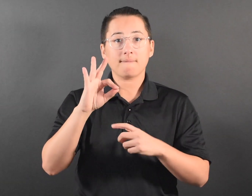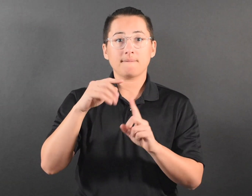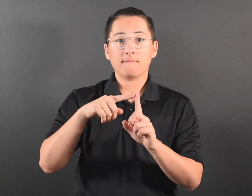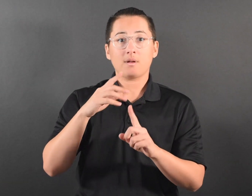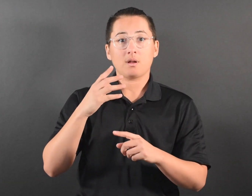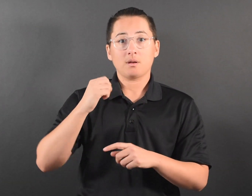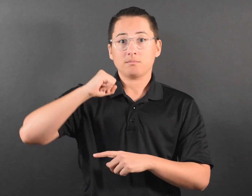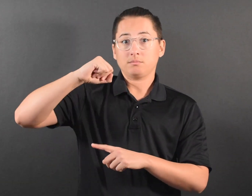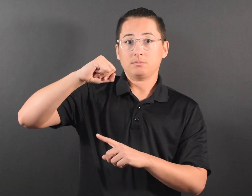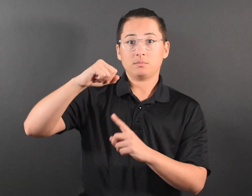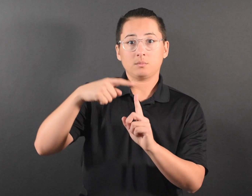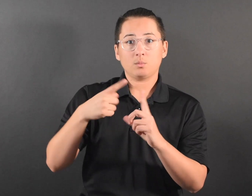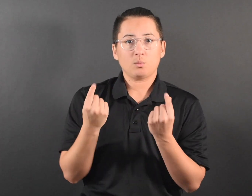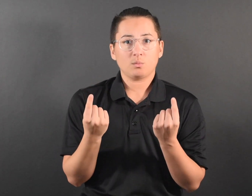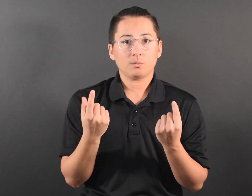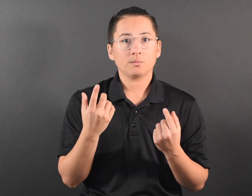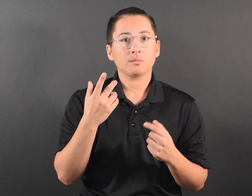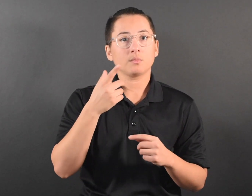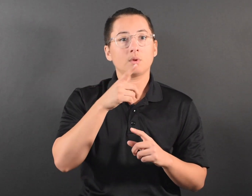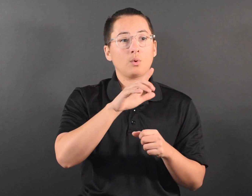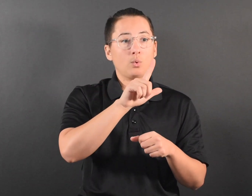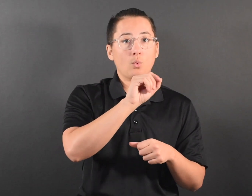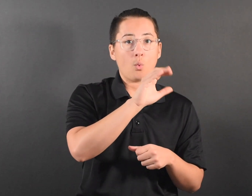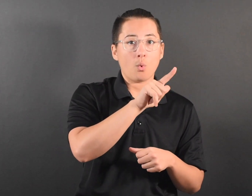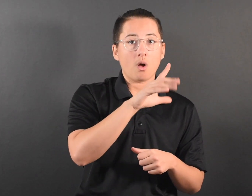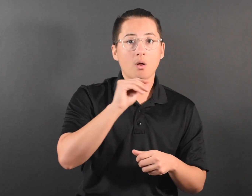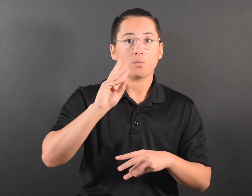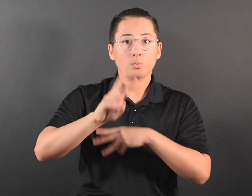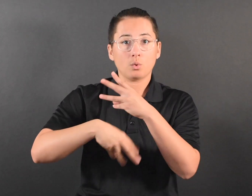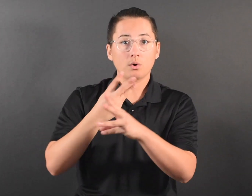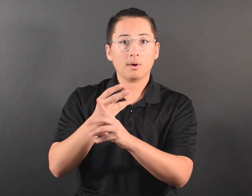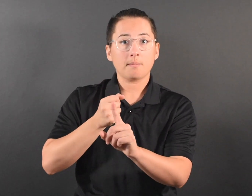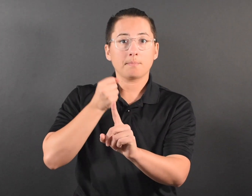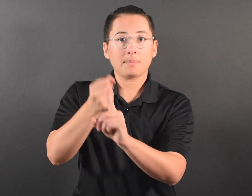The problem of antibiotic resistance is one with both local and global impact,